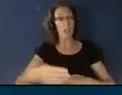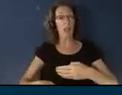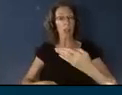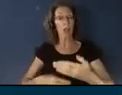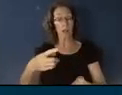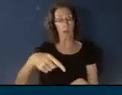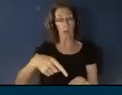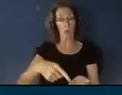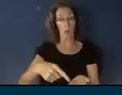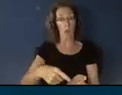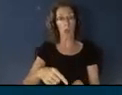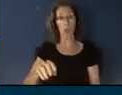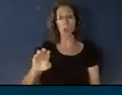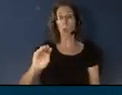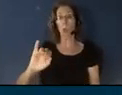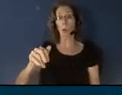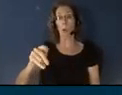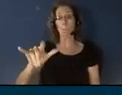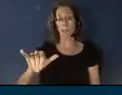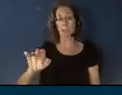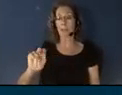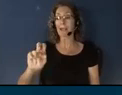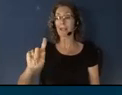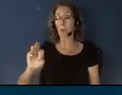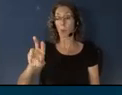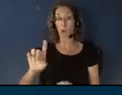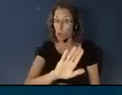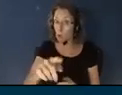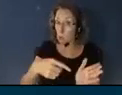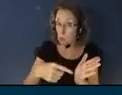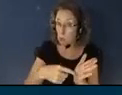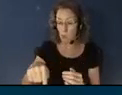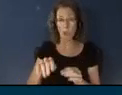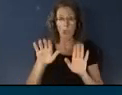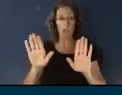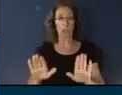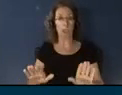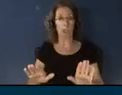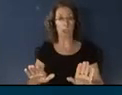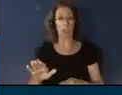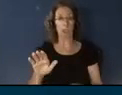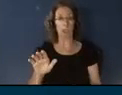network in your prospective spaces this Sunday the 21st. So if you're doing a live you have